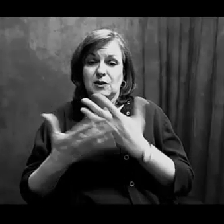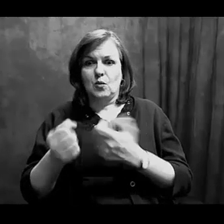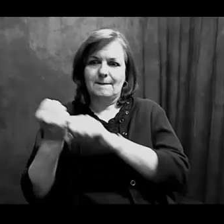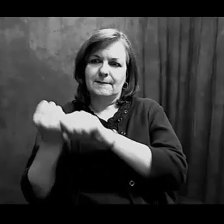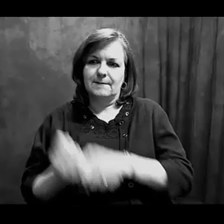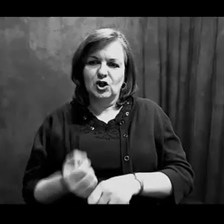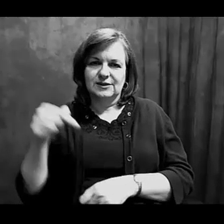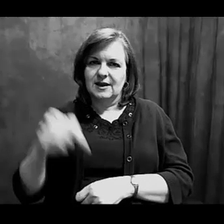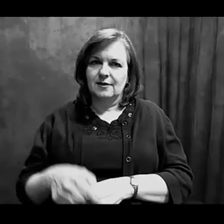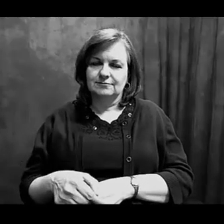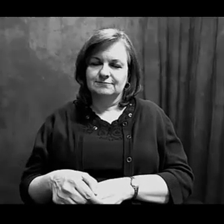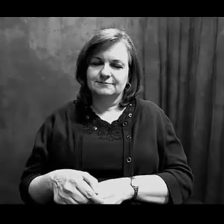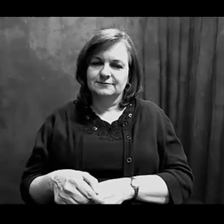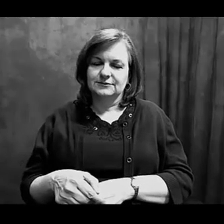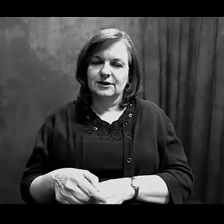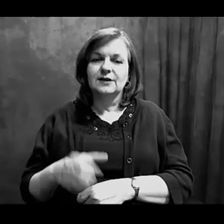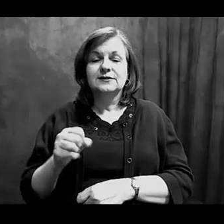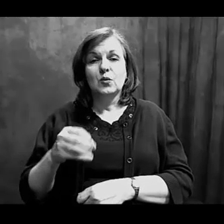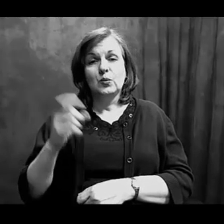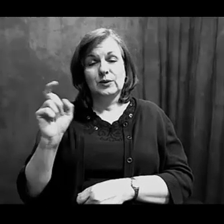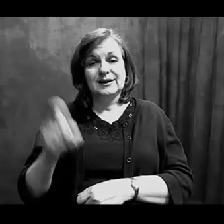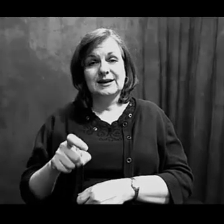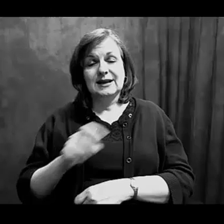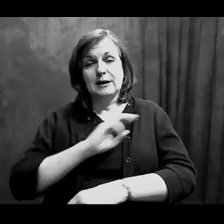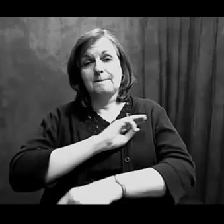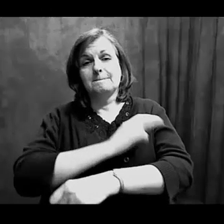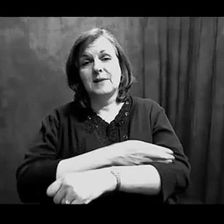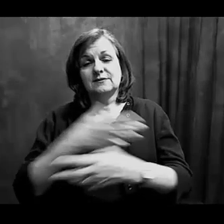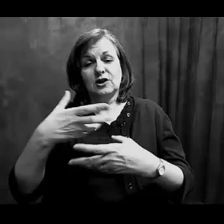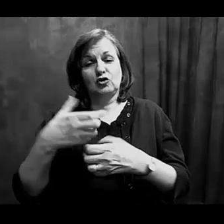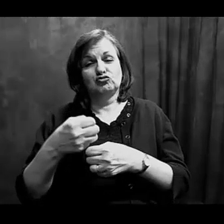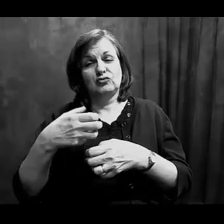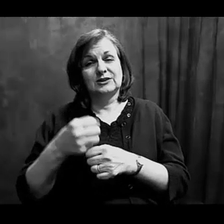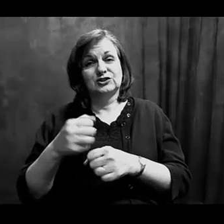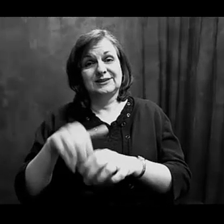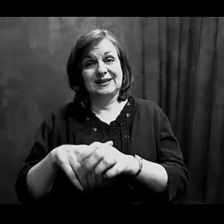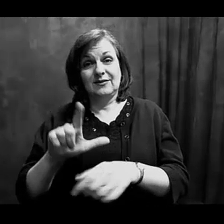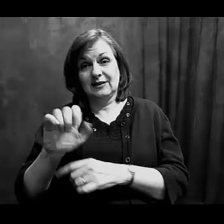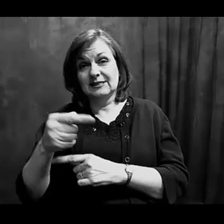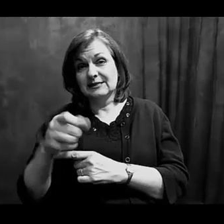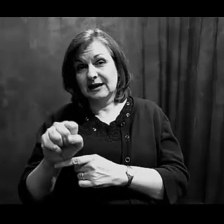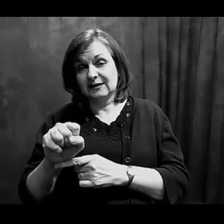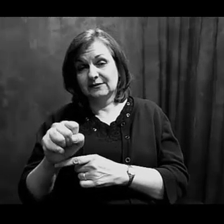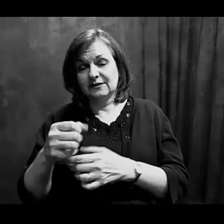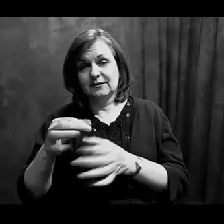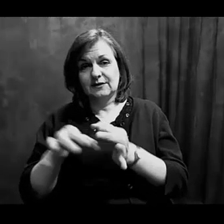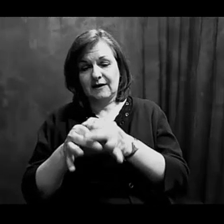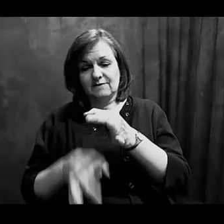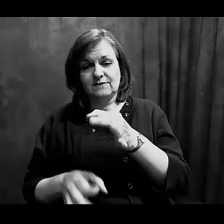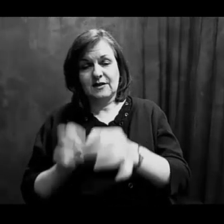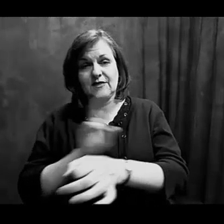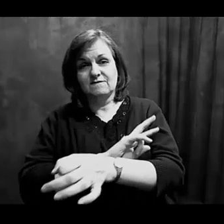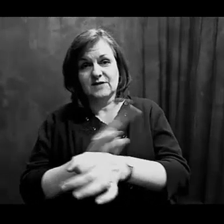contractions in your legs to help squeeze those veins and we're gonna be dependent on the valves